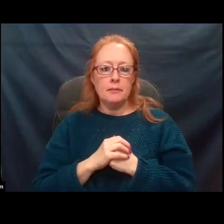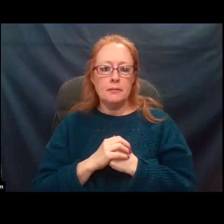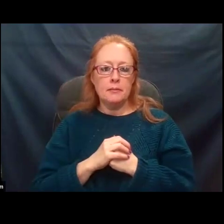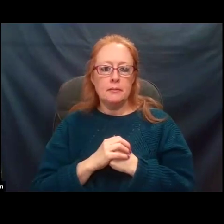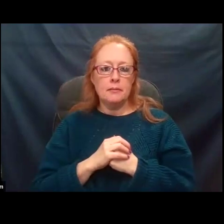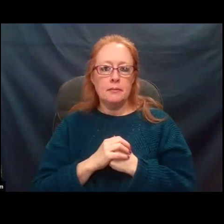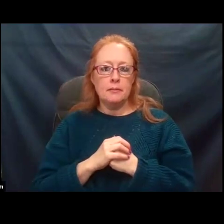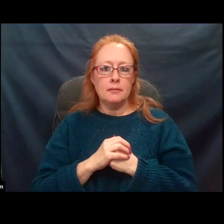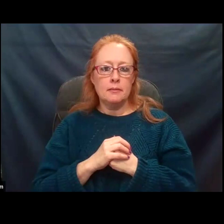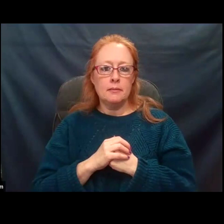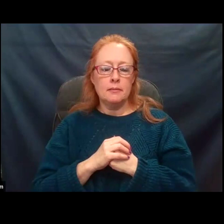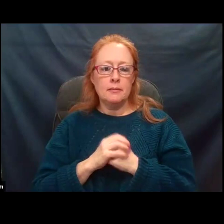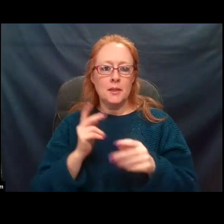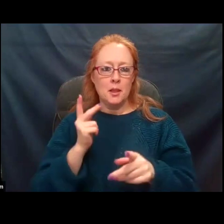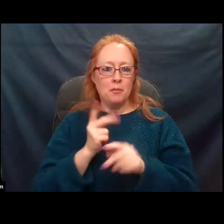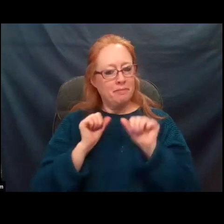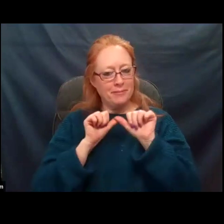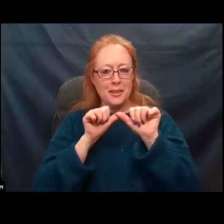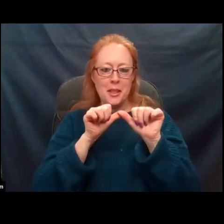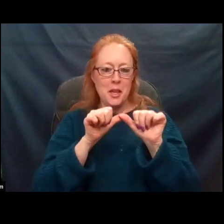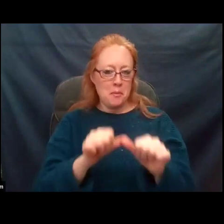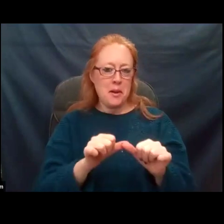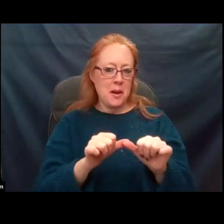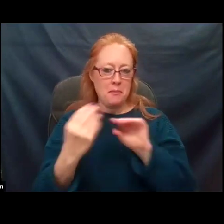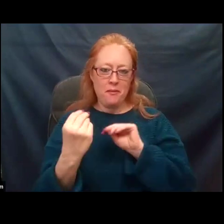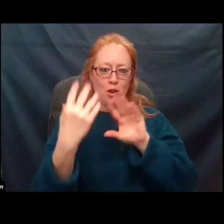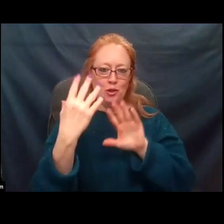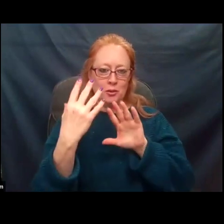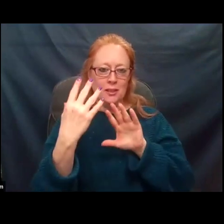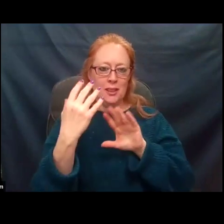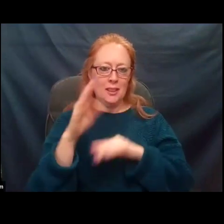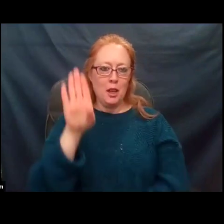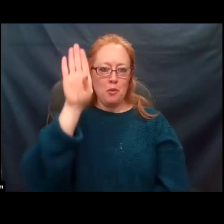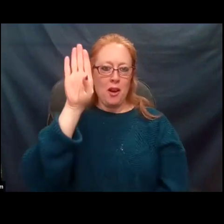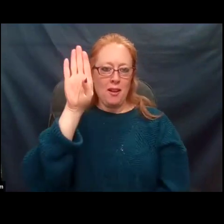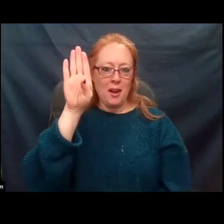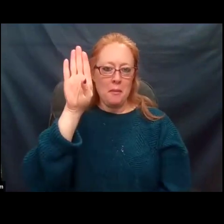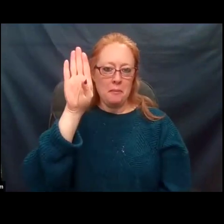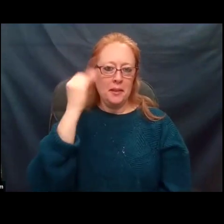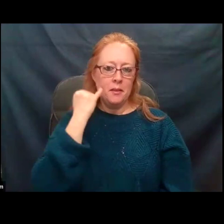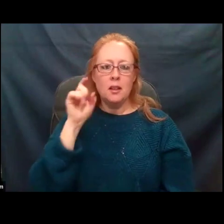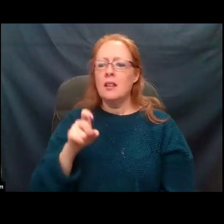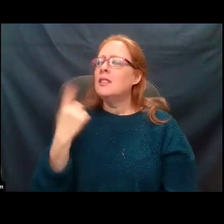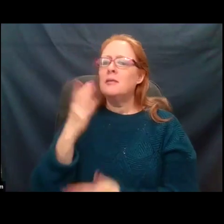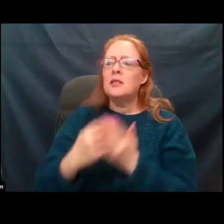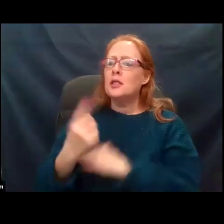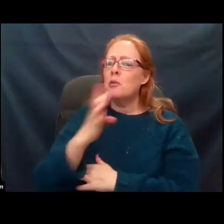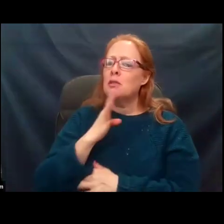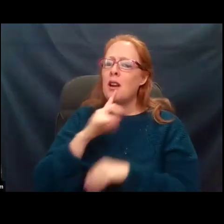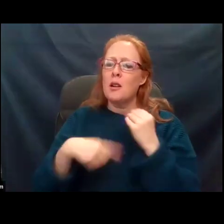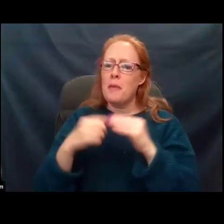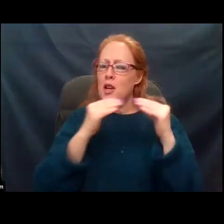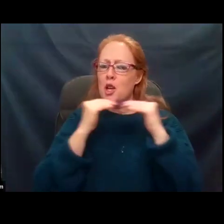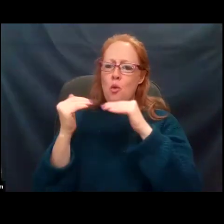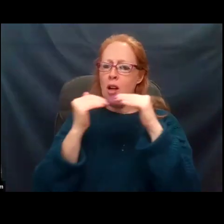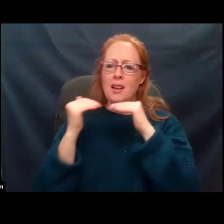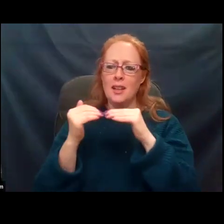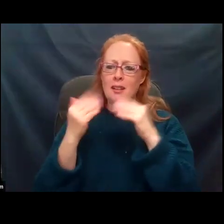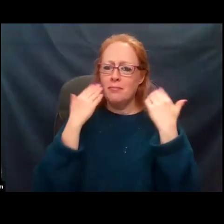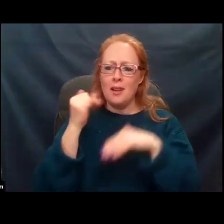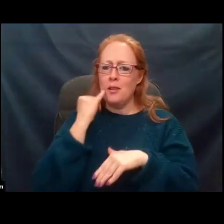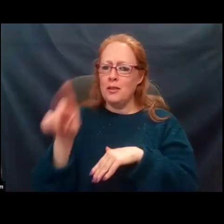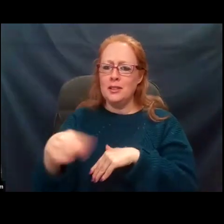I'm not seeing any hands raised right now.